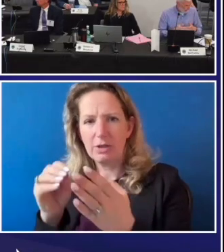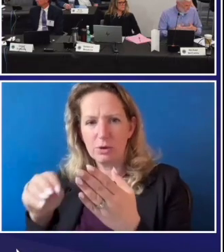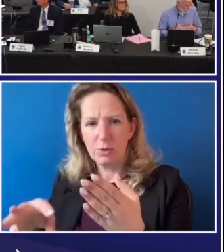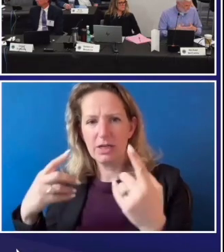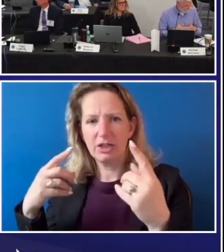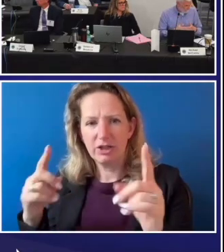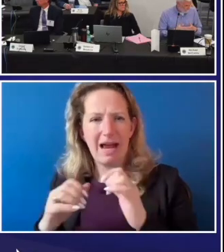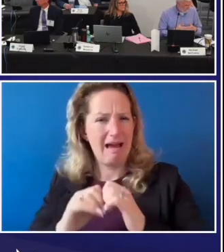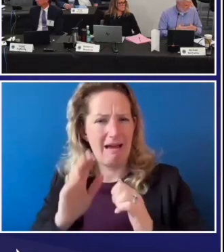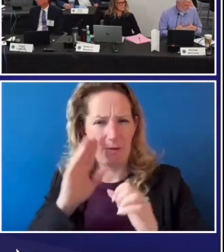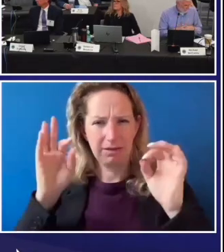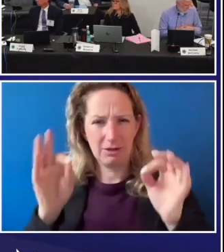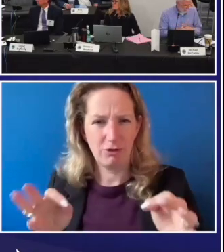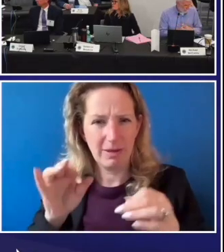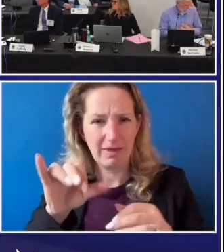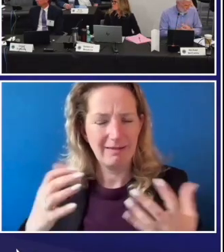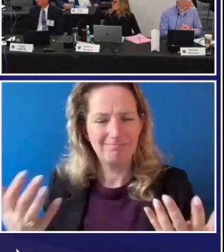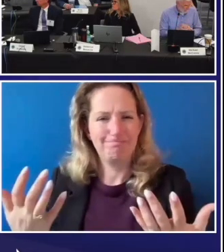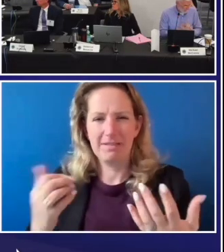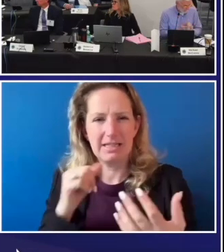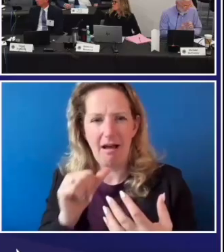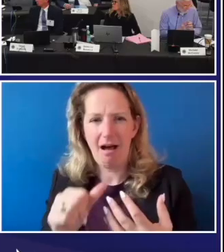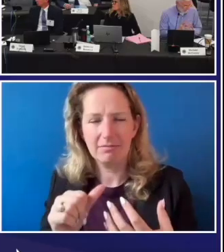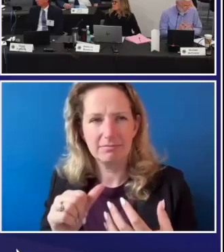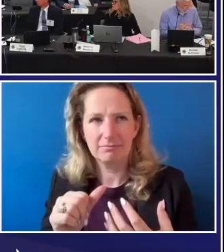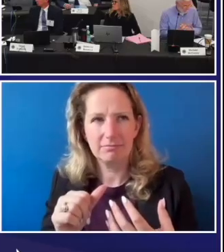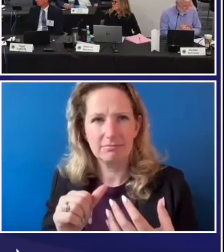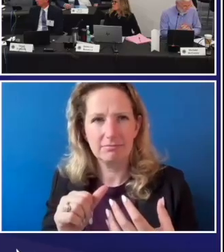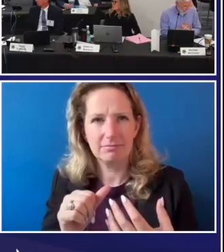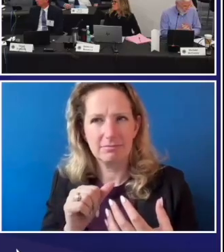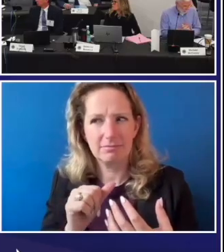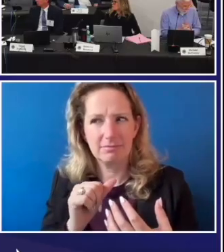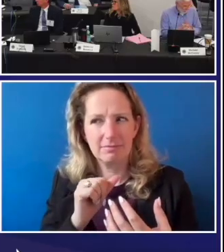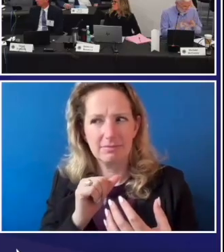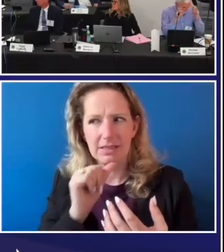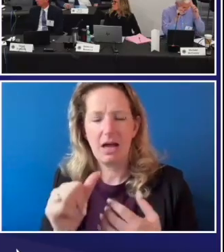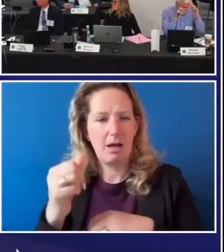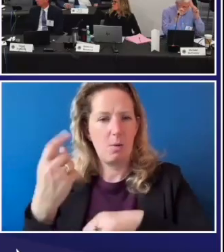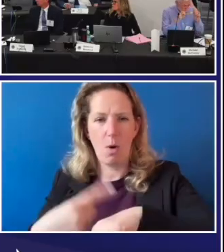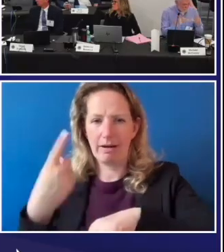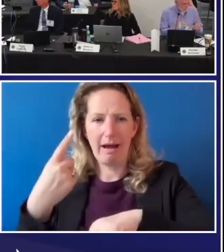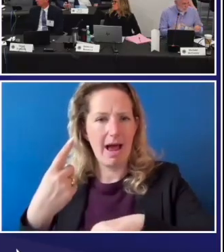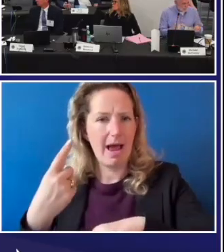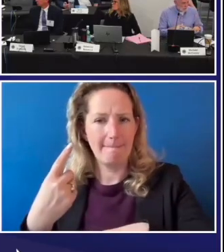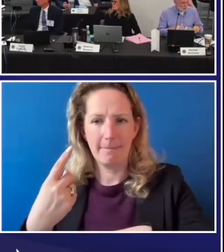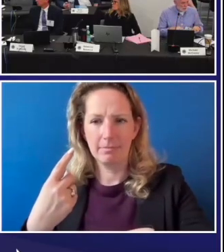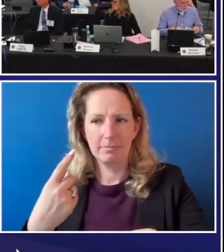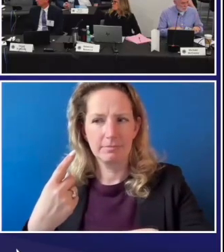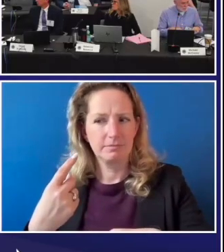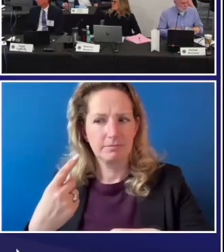Because it's not, It, it, it, it's not going to be a one time. You fell, you fell below whatever this measure